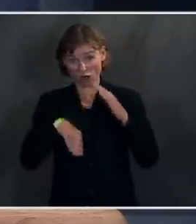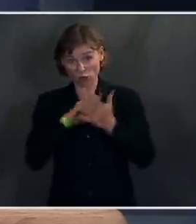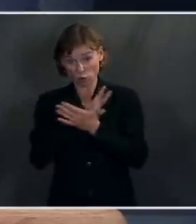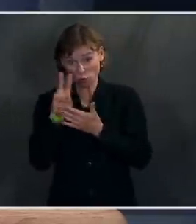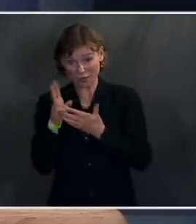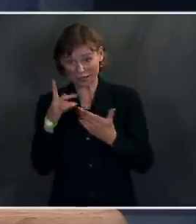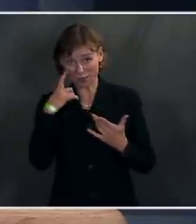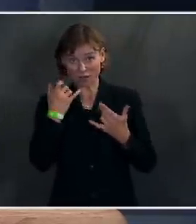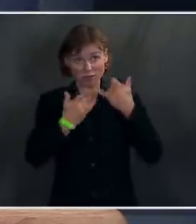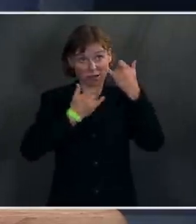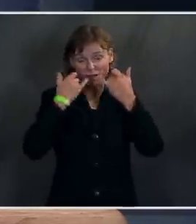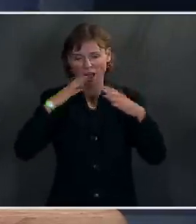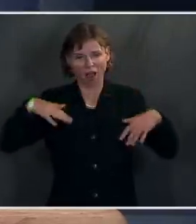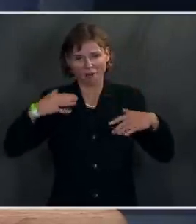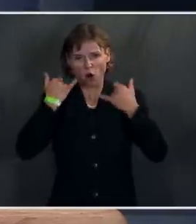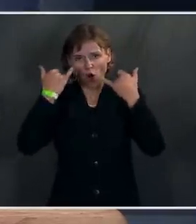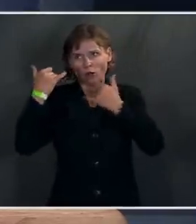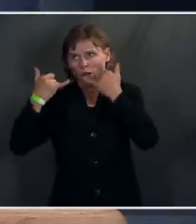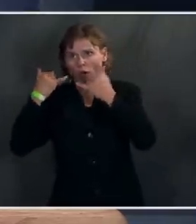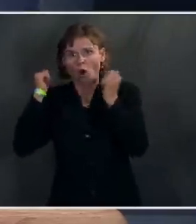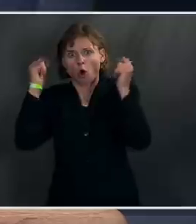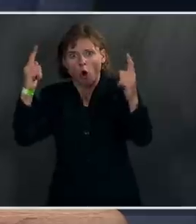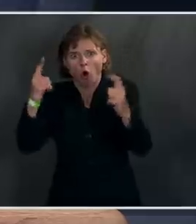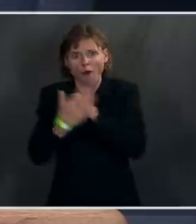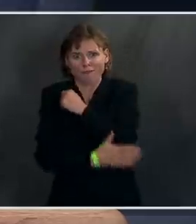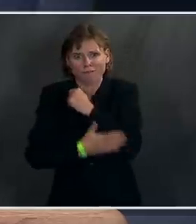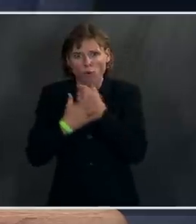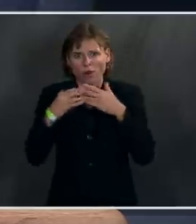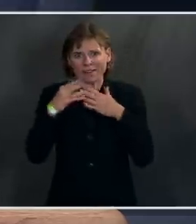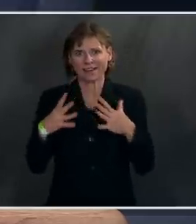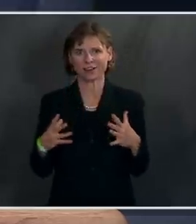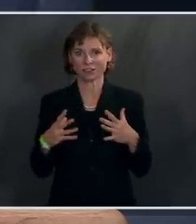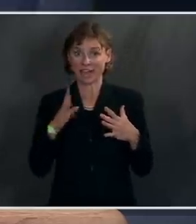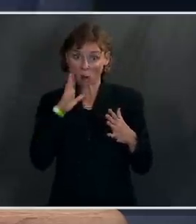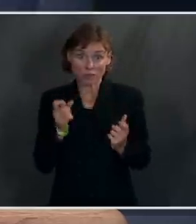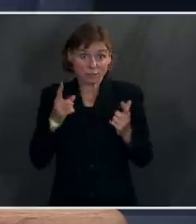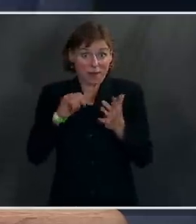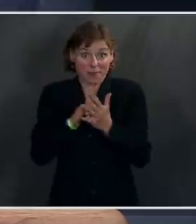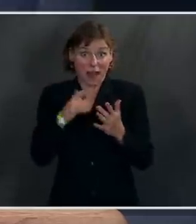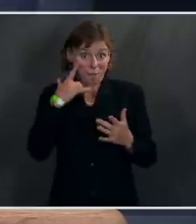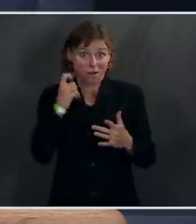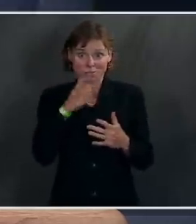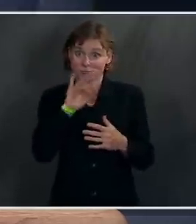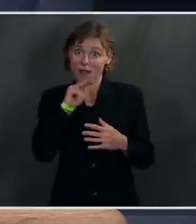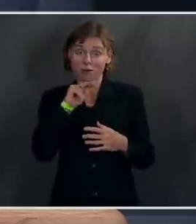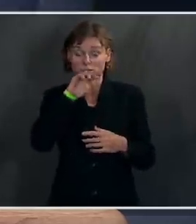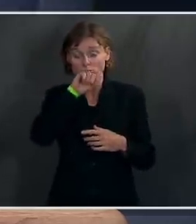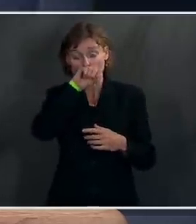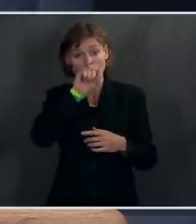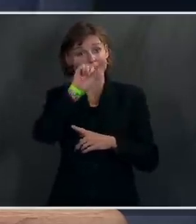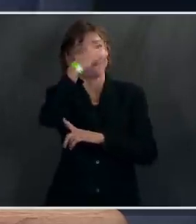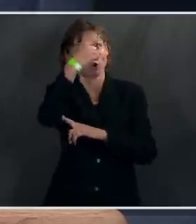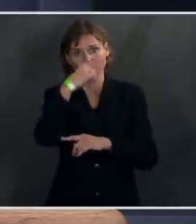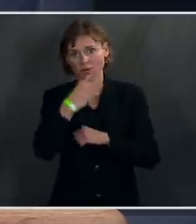talking to foreign leaders. That's, you know, his first love is foreign policy. But I expect he'll continue to have additional engagements